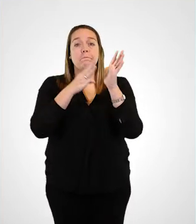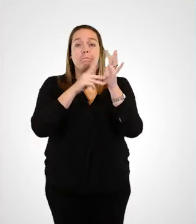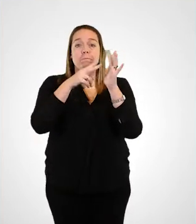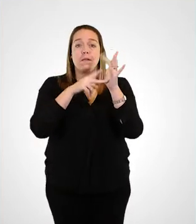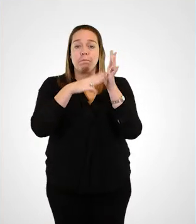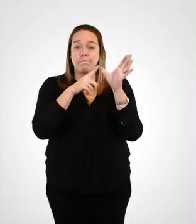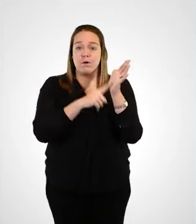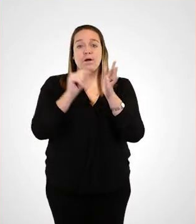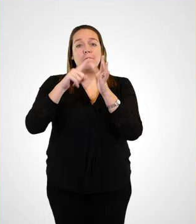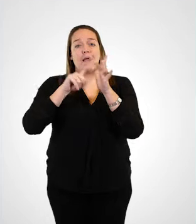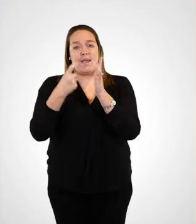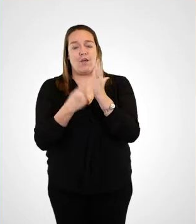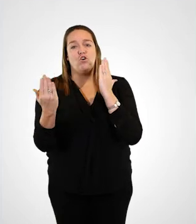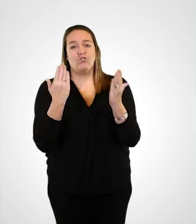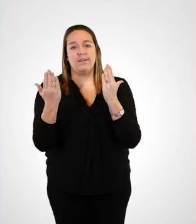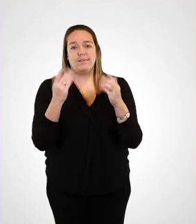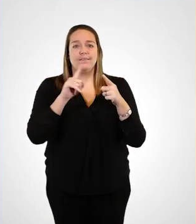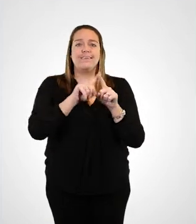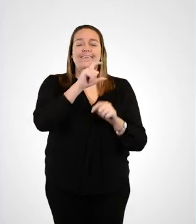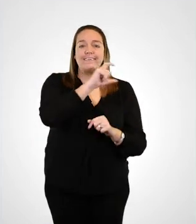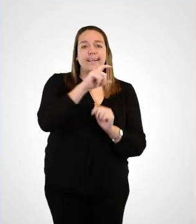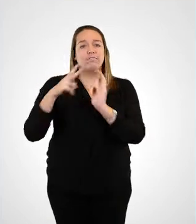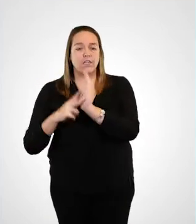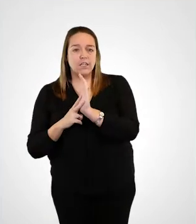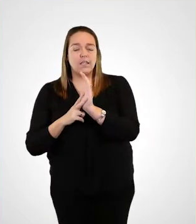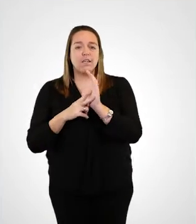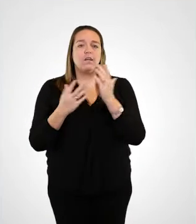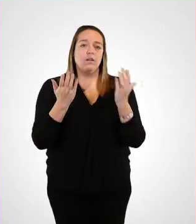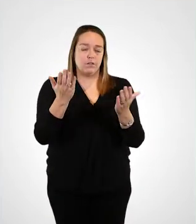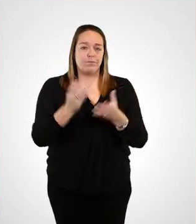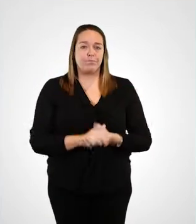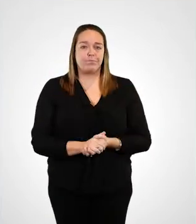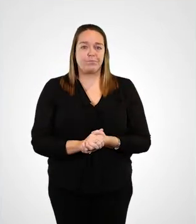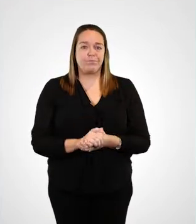by using minimal pair contrasts, like "c" and "v",